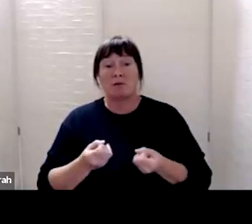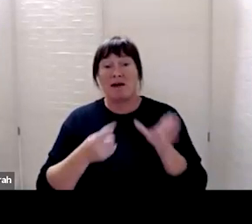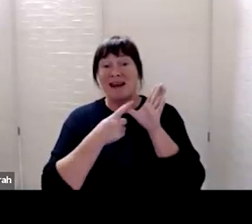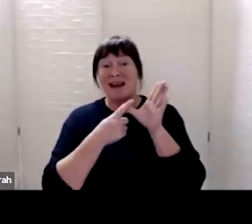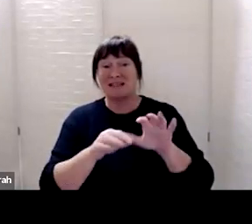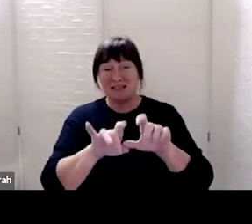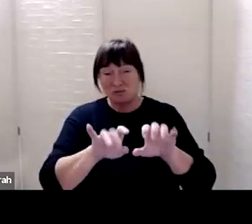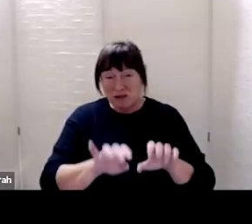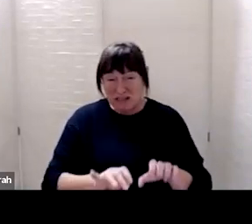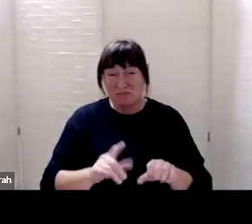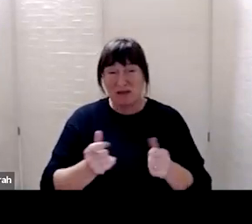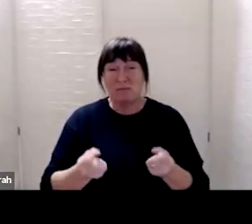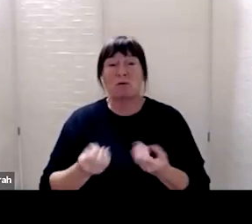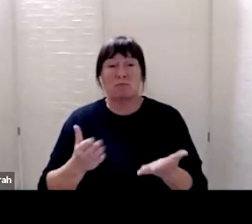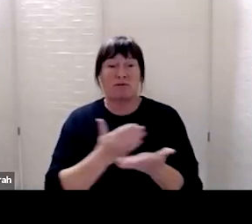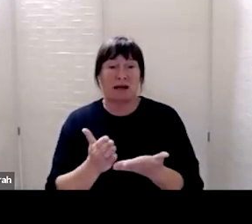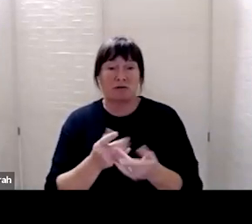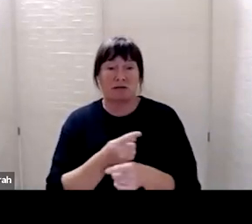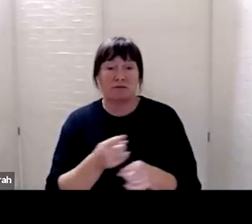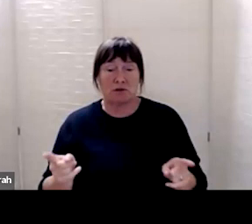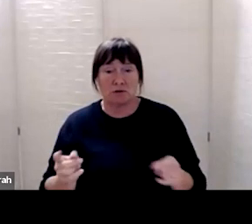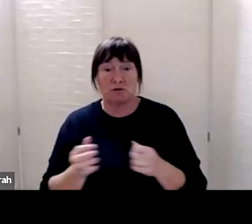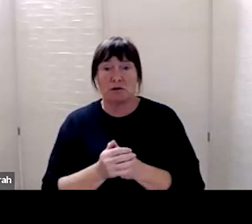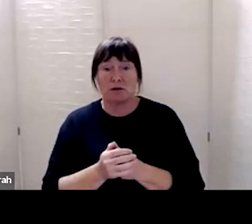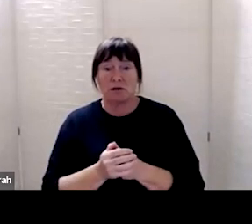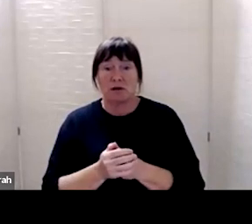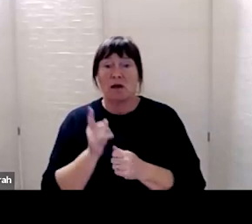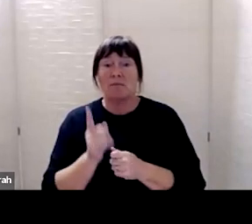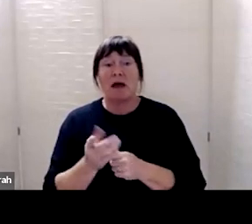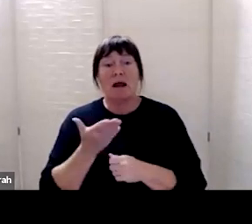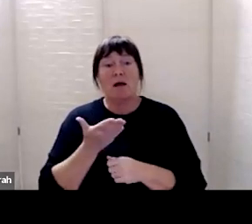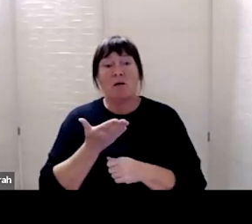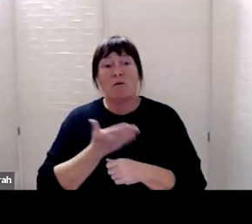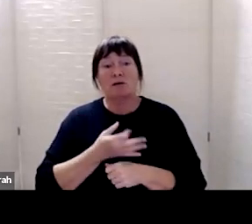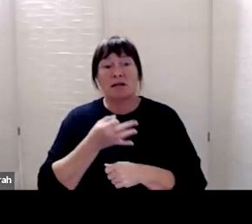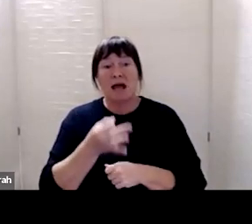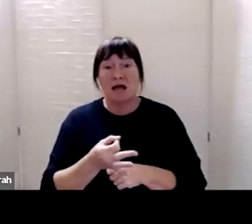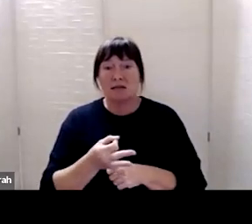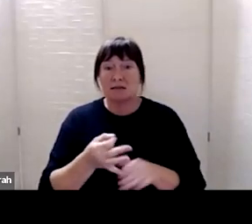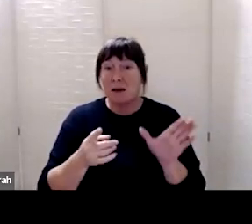But Amanda, I’d just like to ask you or anybody else in the team, whether you have any closing comments